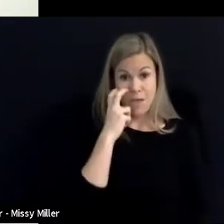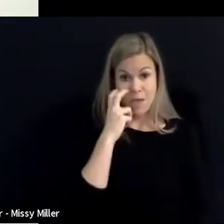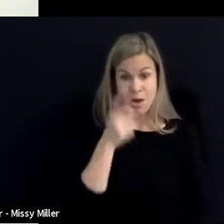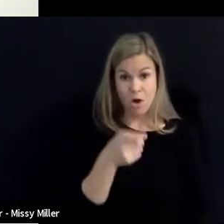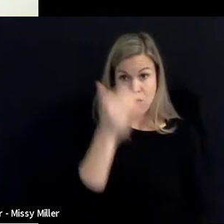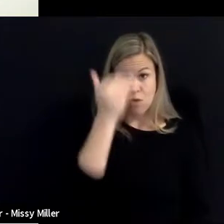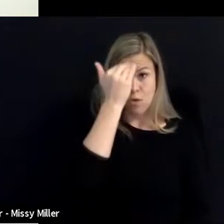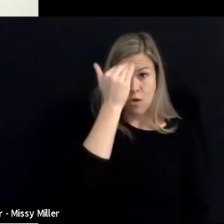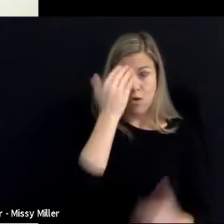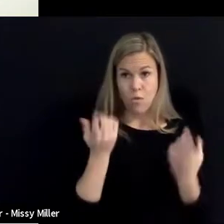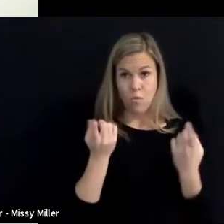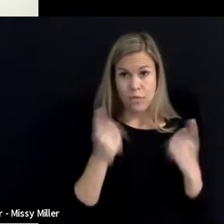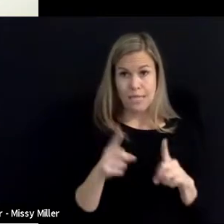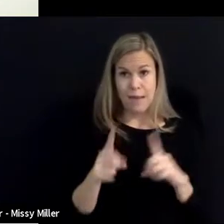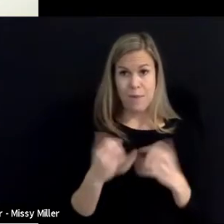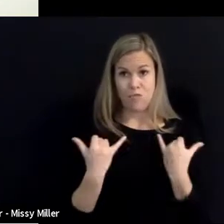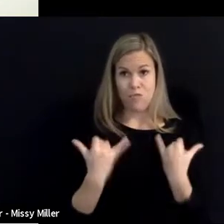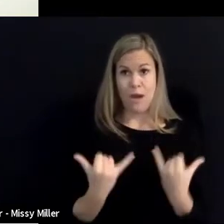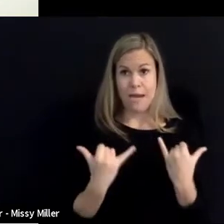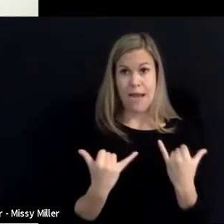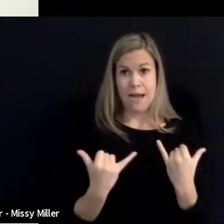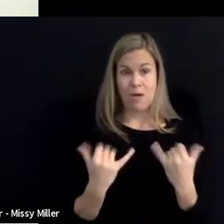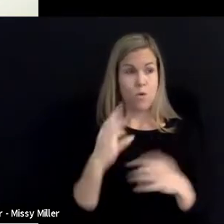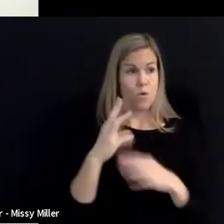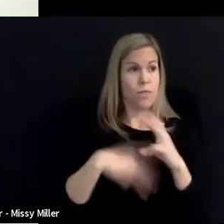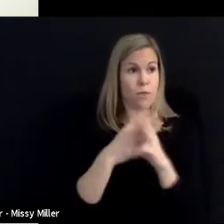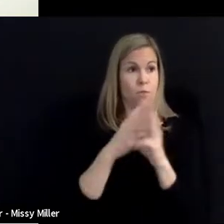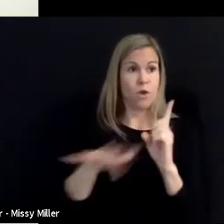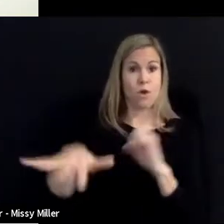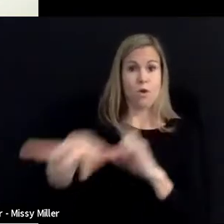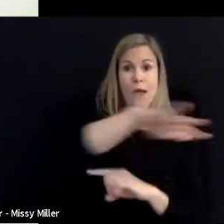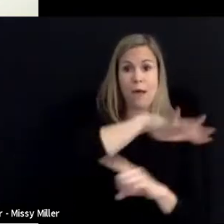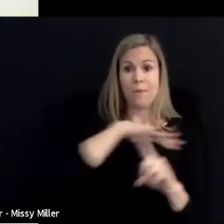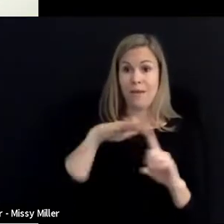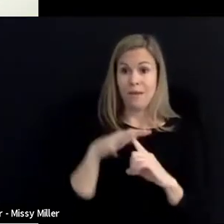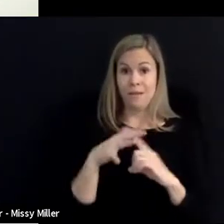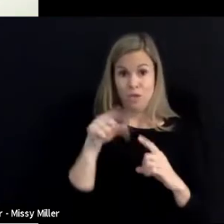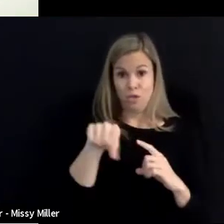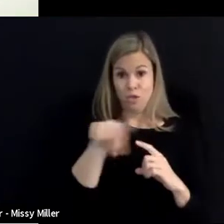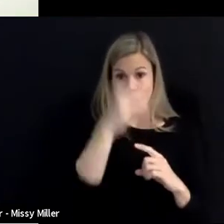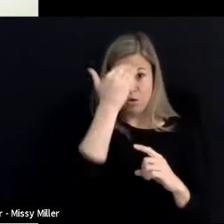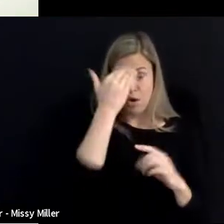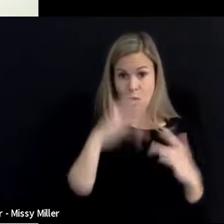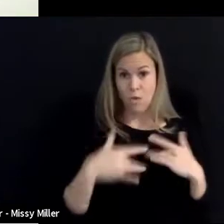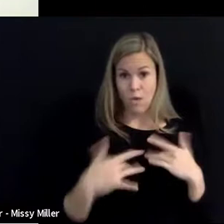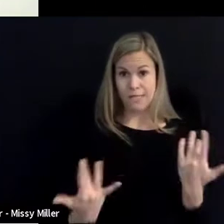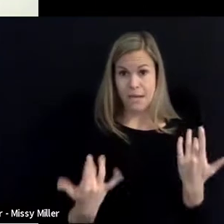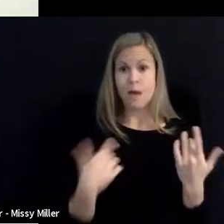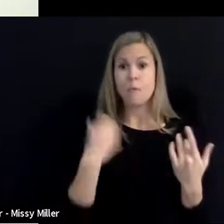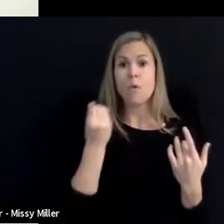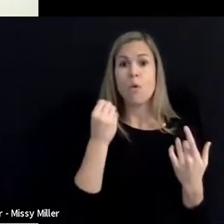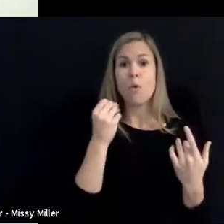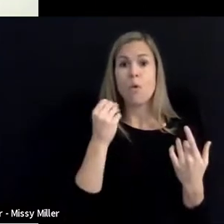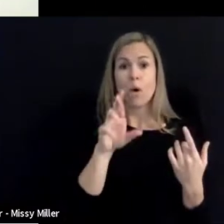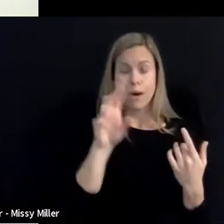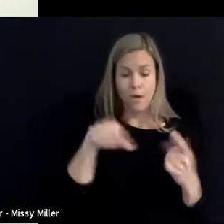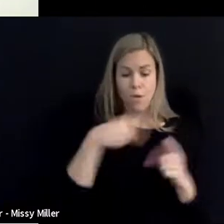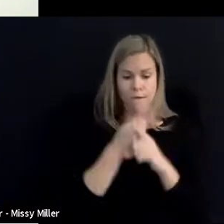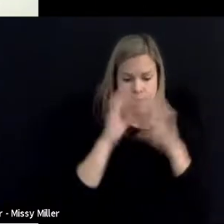What's going on in the world around you, or are you closing in to just focus on the one toy that you might be looking at?